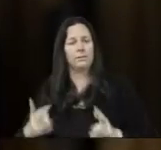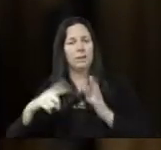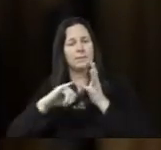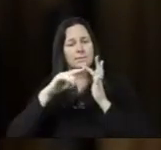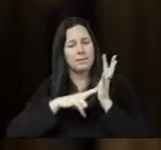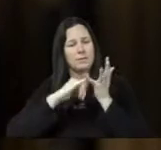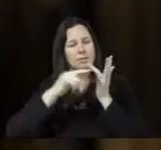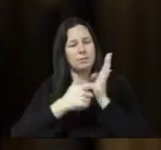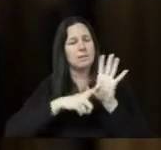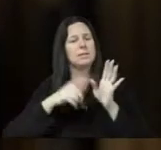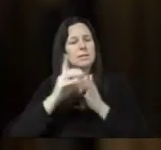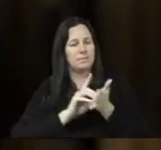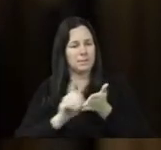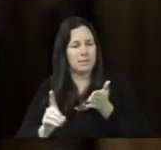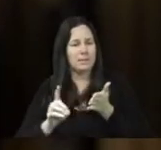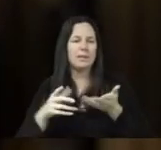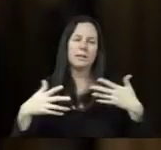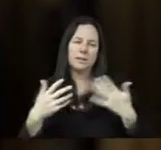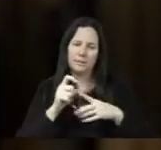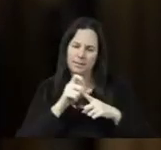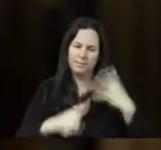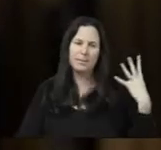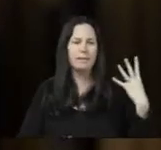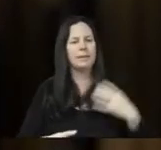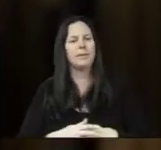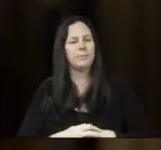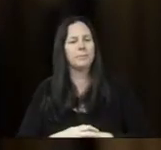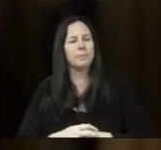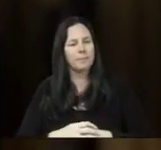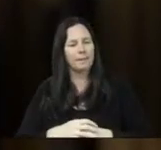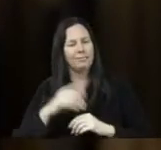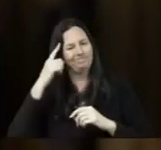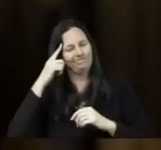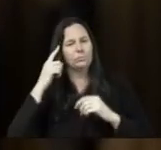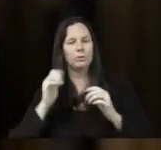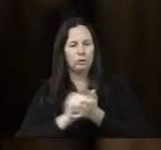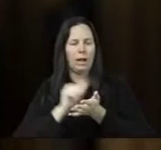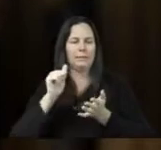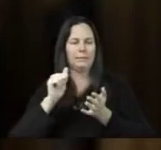And, in fact, that's so clear to me that I'm making a conscious effort as the commissioner